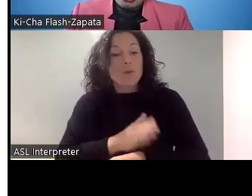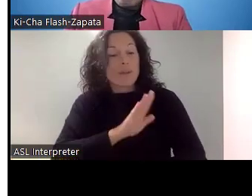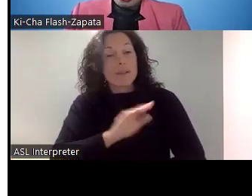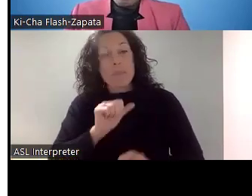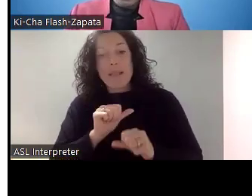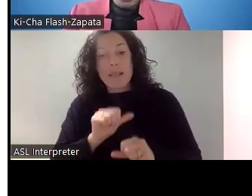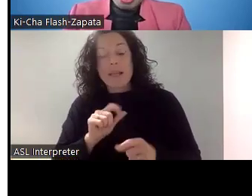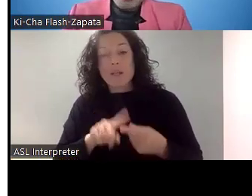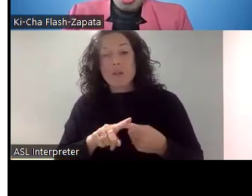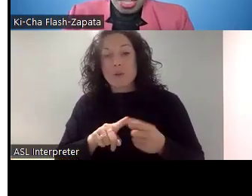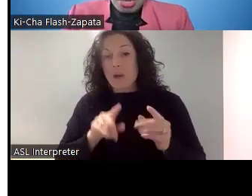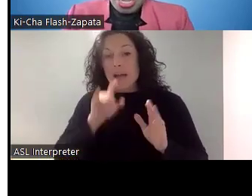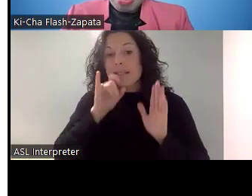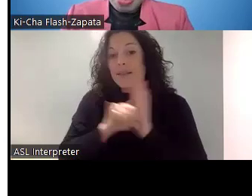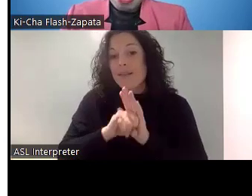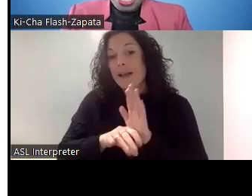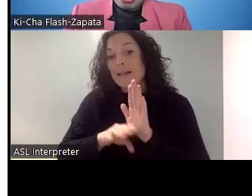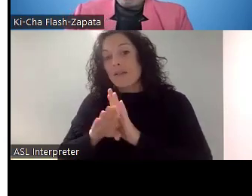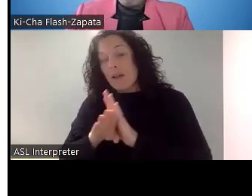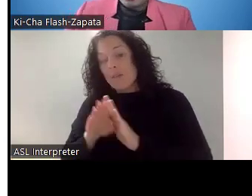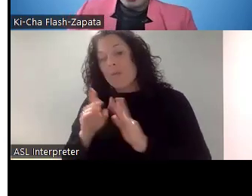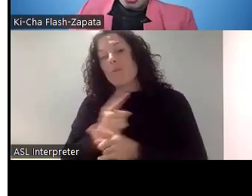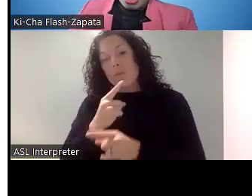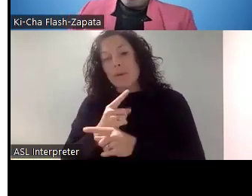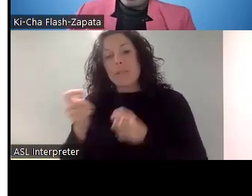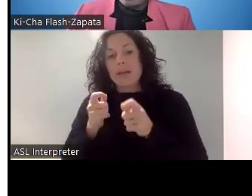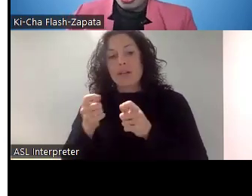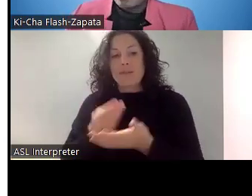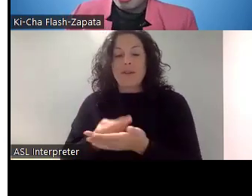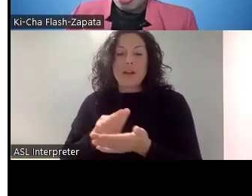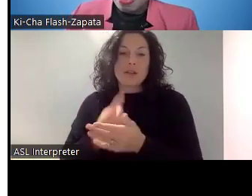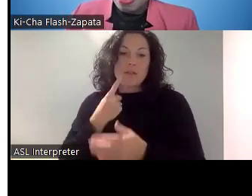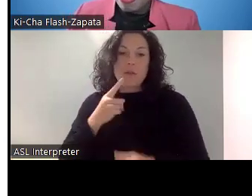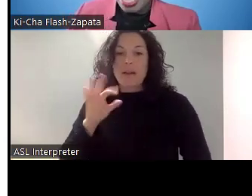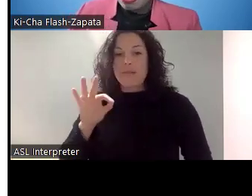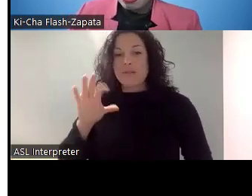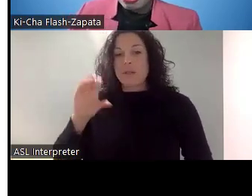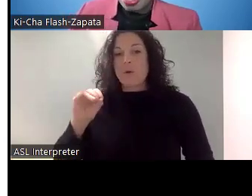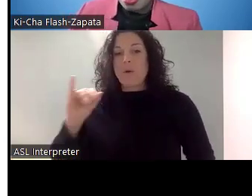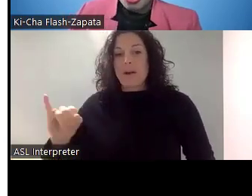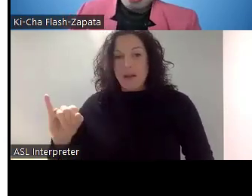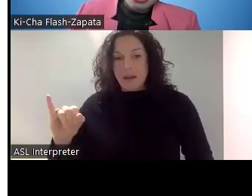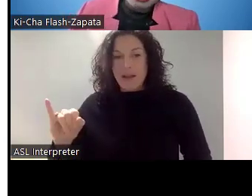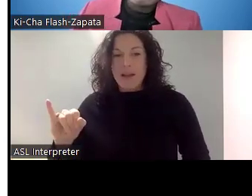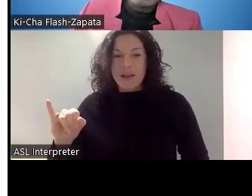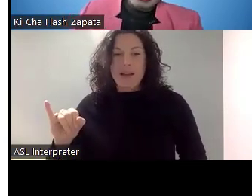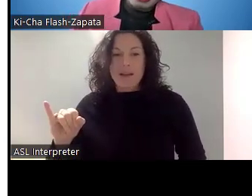and develop appropriate management plans for FCOIs stemming from faculty start-up companies